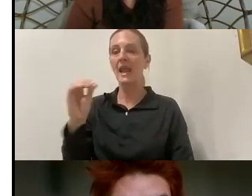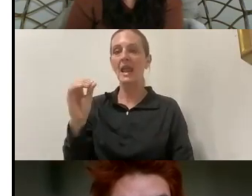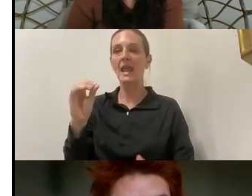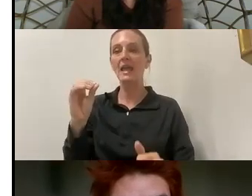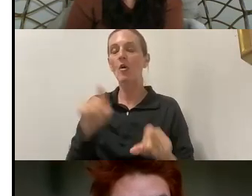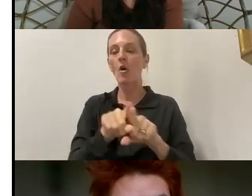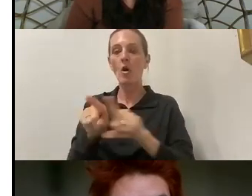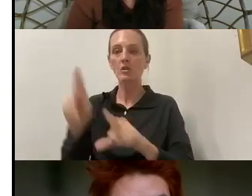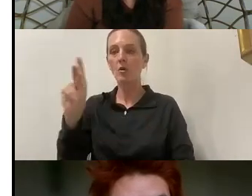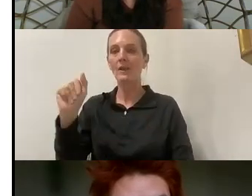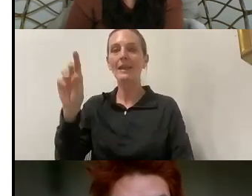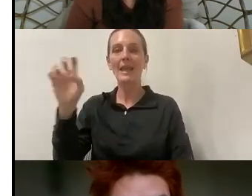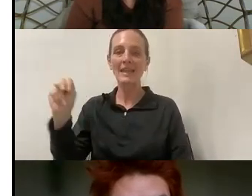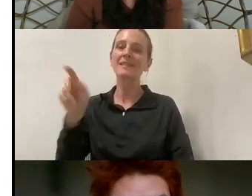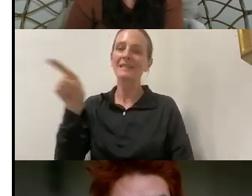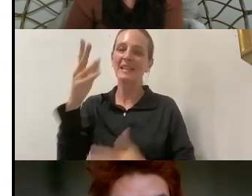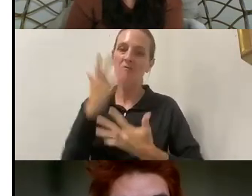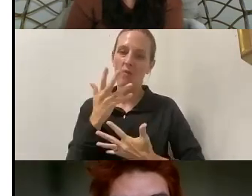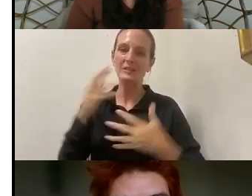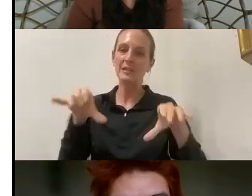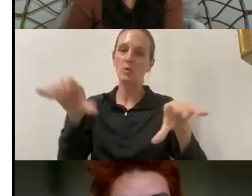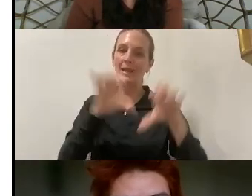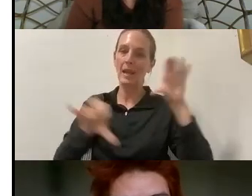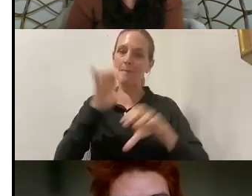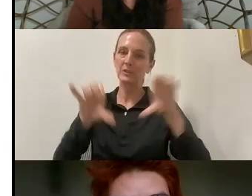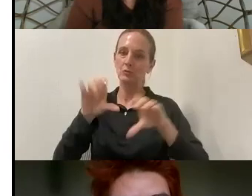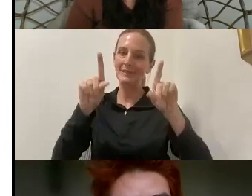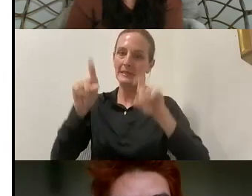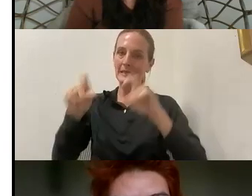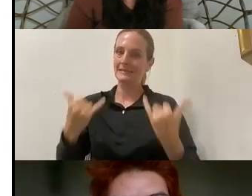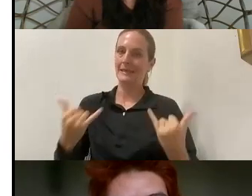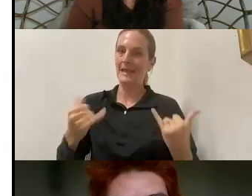is unfortunately doing a chemistry midterm today so I don't think he'll be joining.